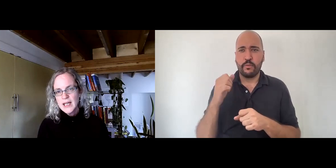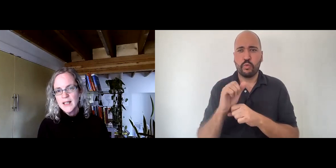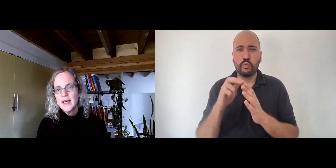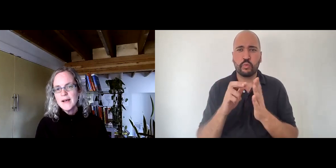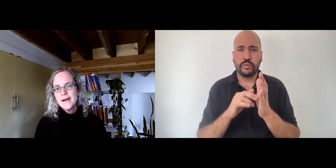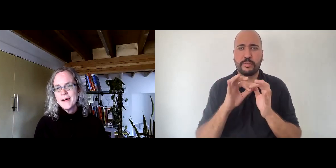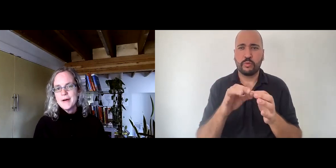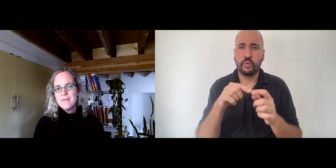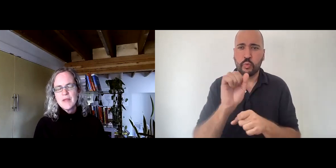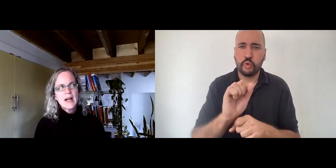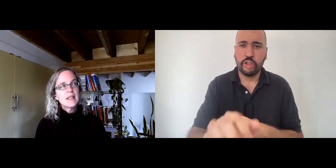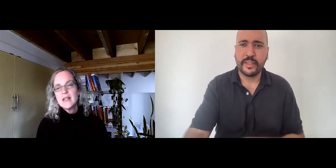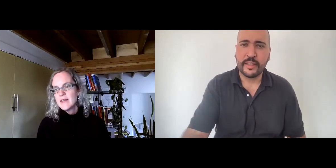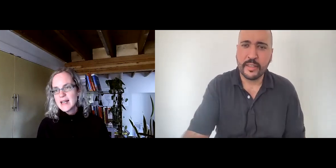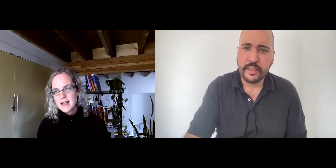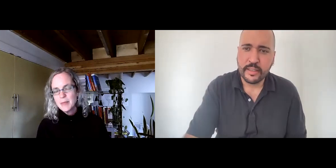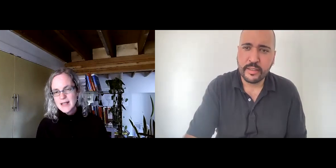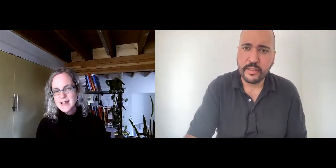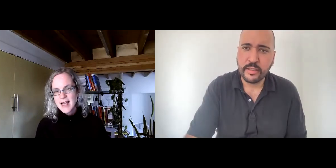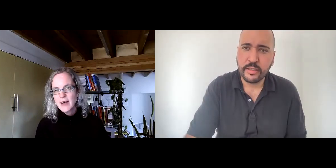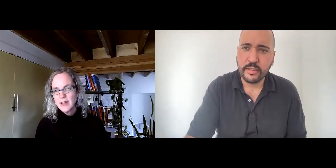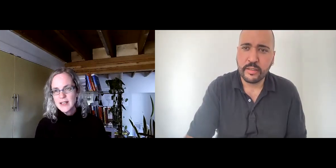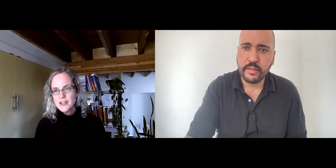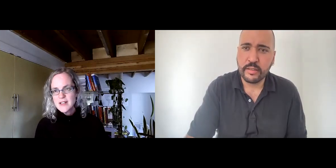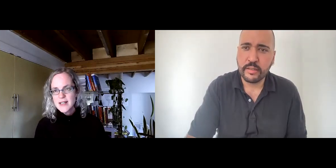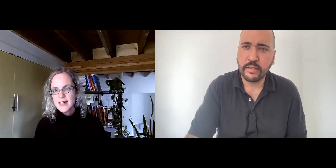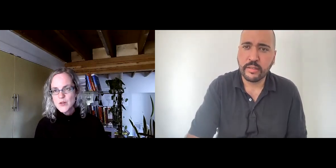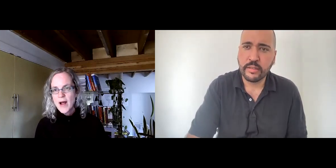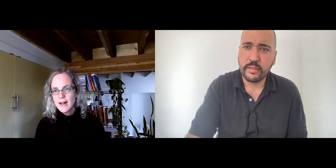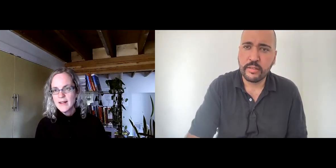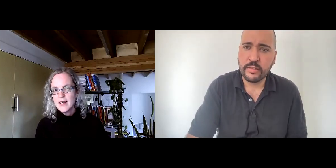And I believe it even has a couple of SSI calculations in it as well.